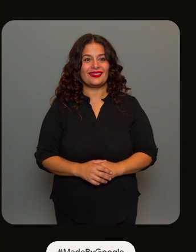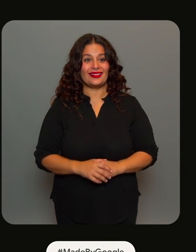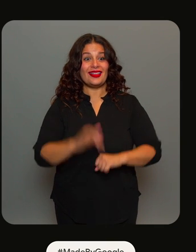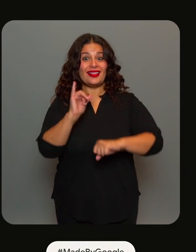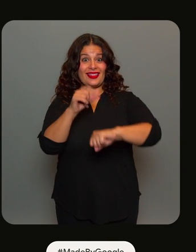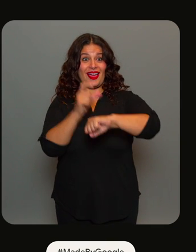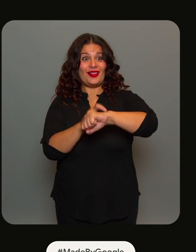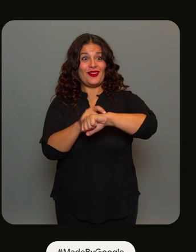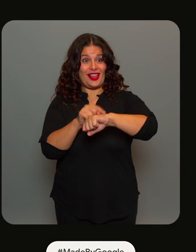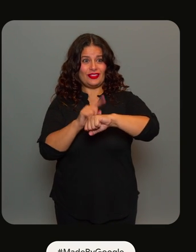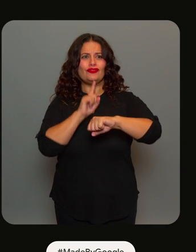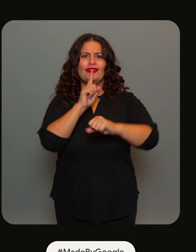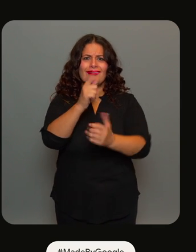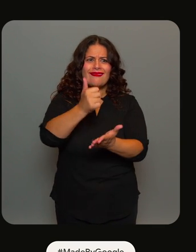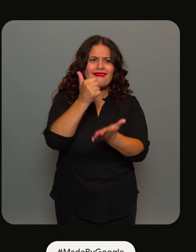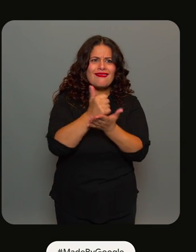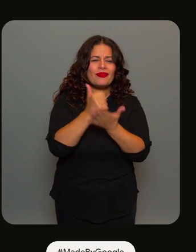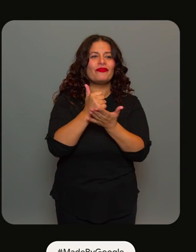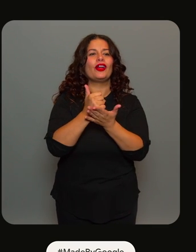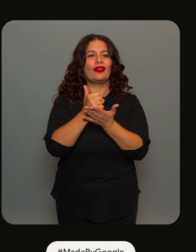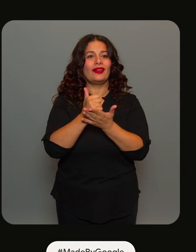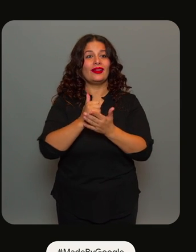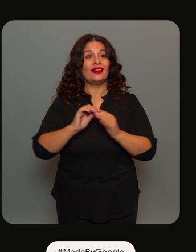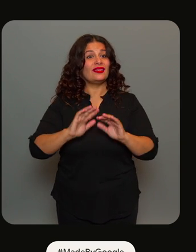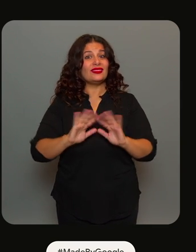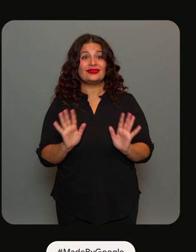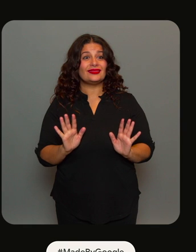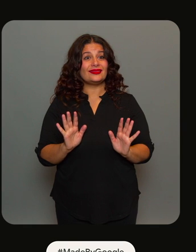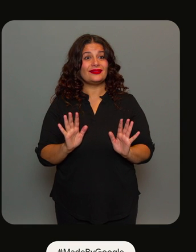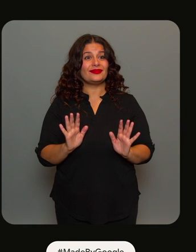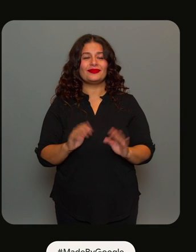Of course, it's not just an incredibly helpful smartwatch.